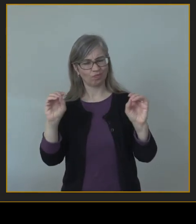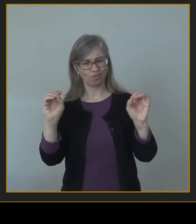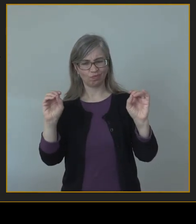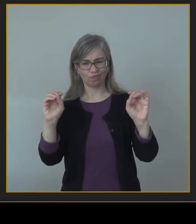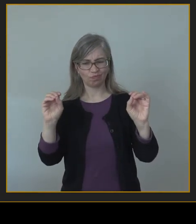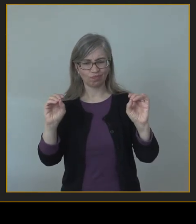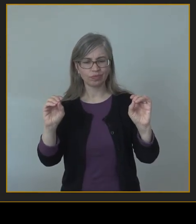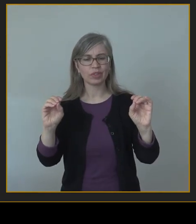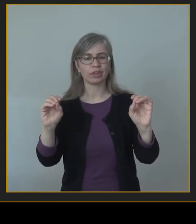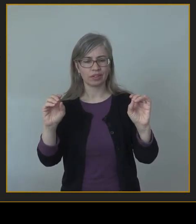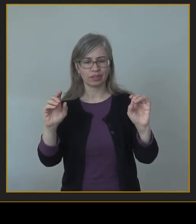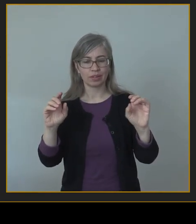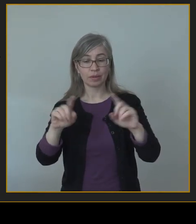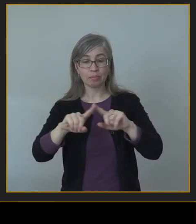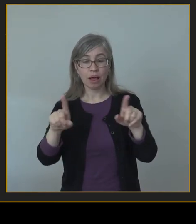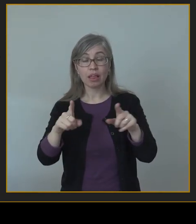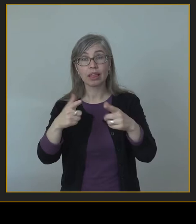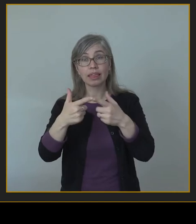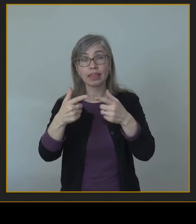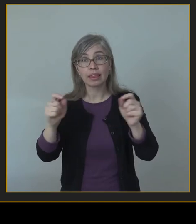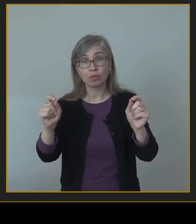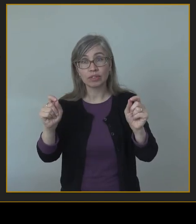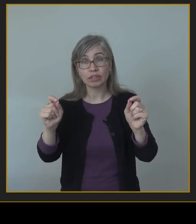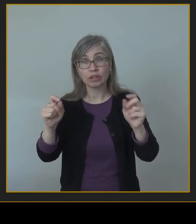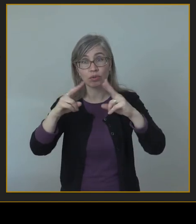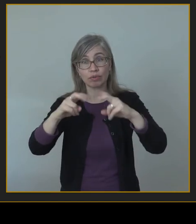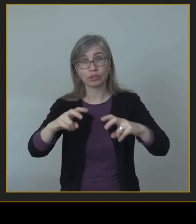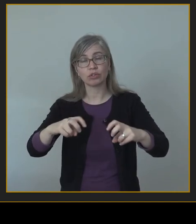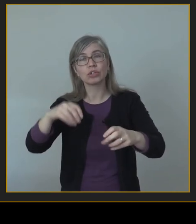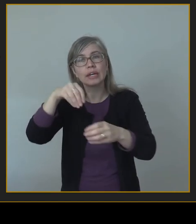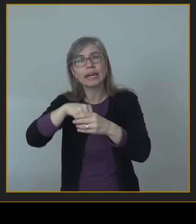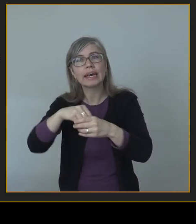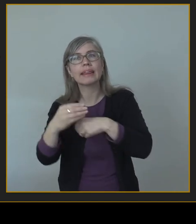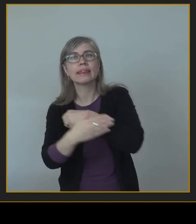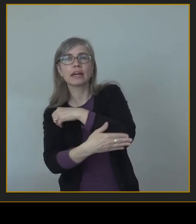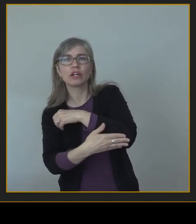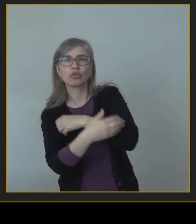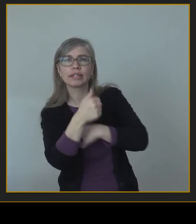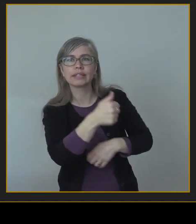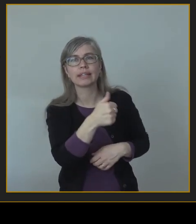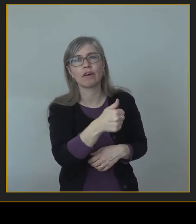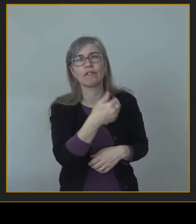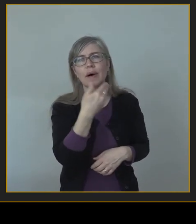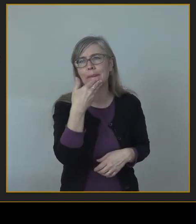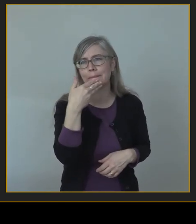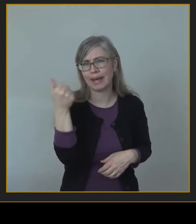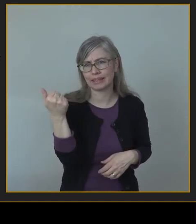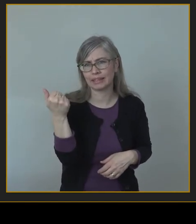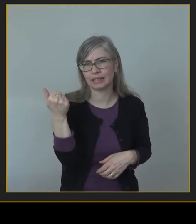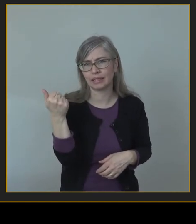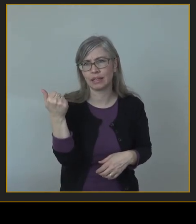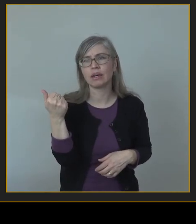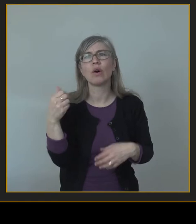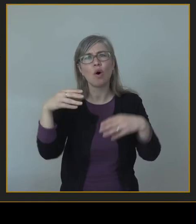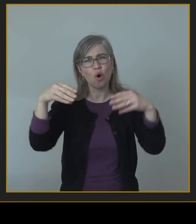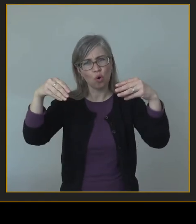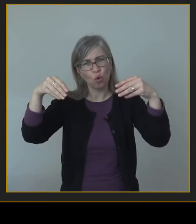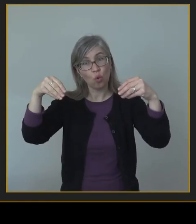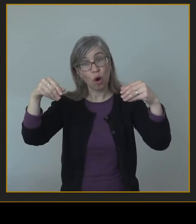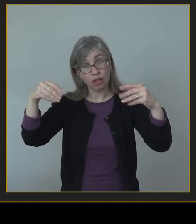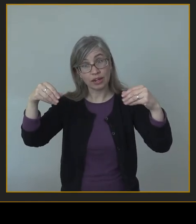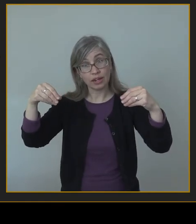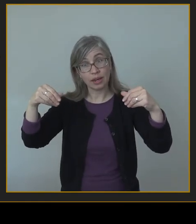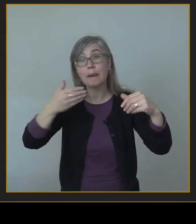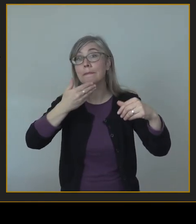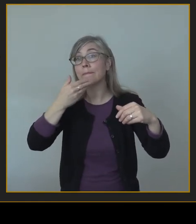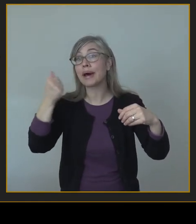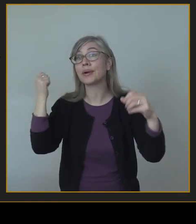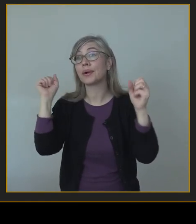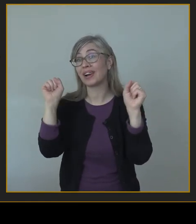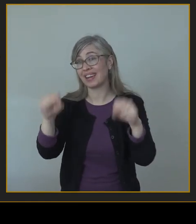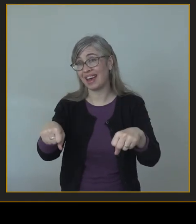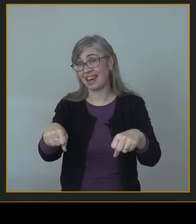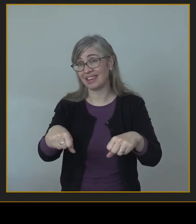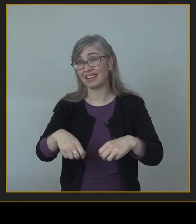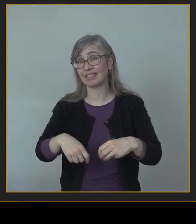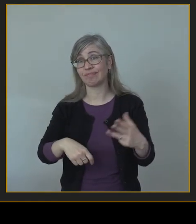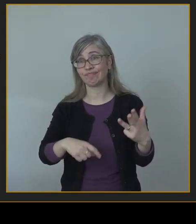But the best quality linguistics research is when the data is very close to the language community itself.